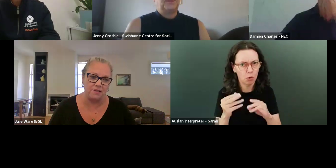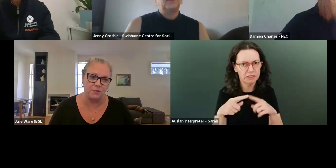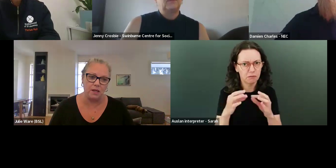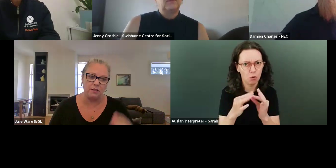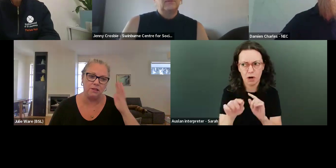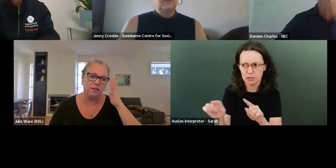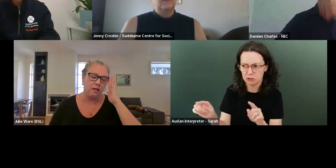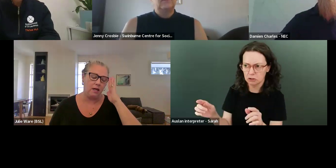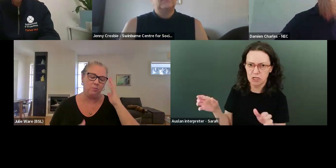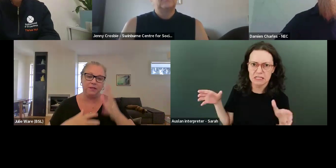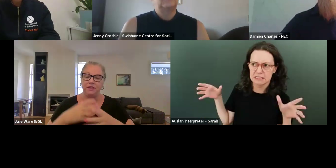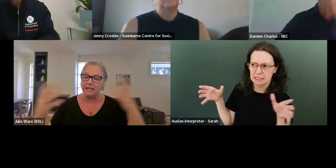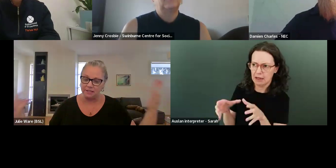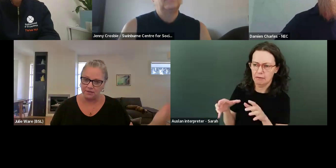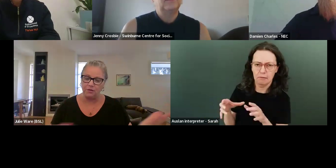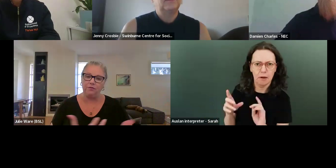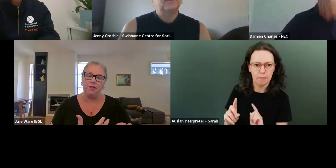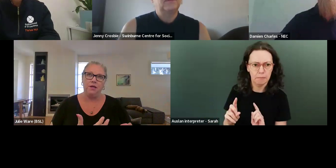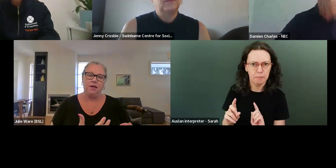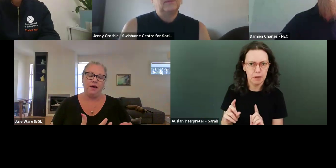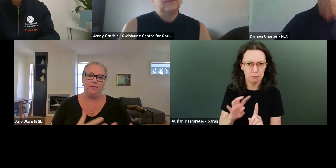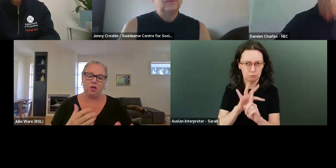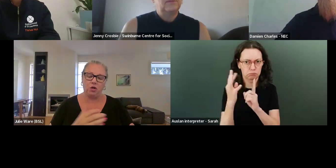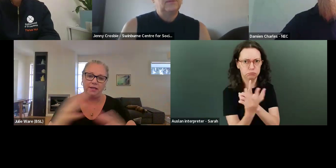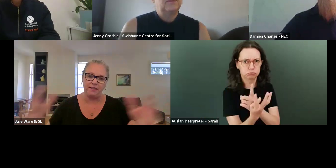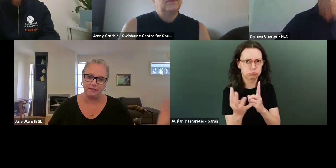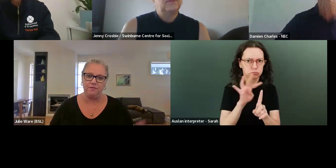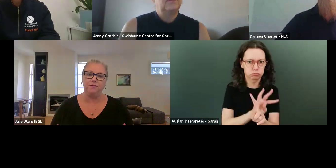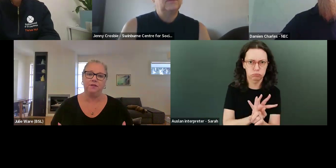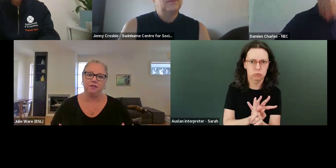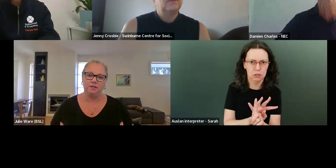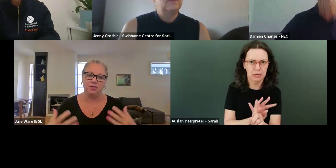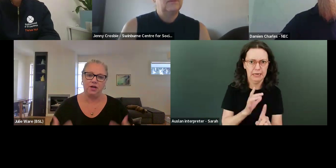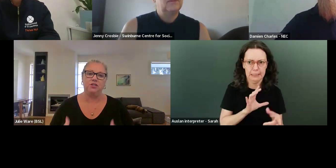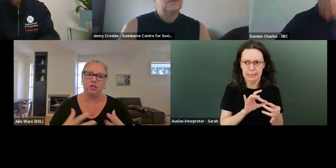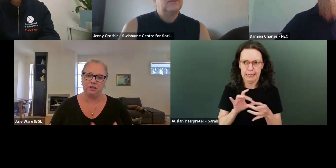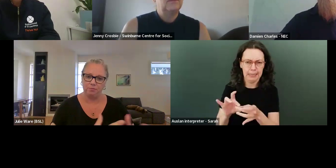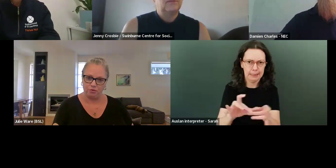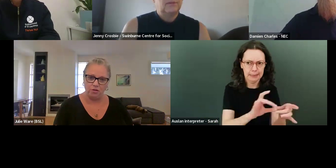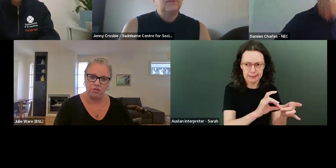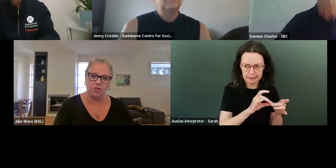like that as well but the need to